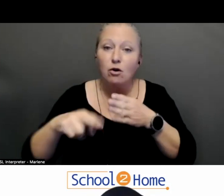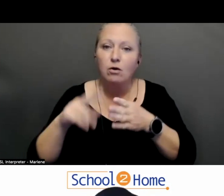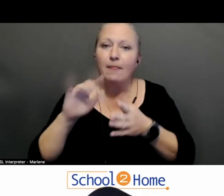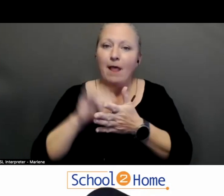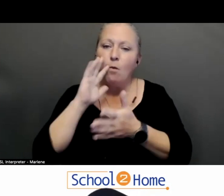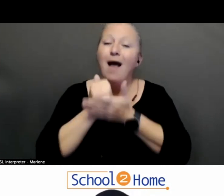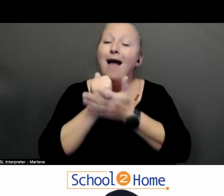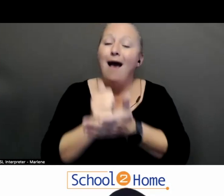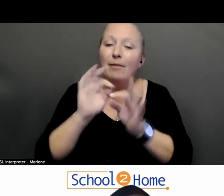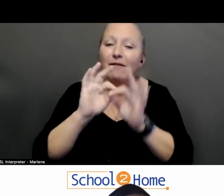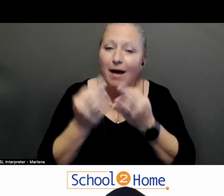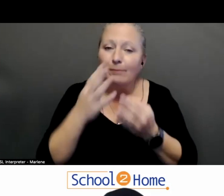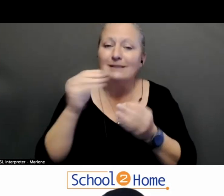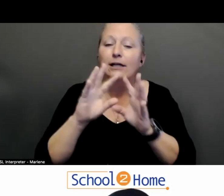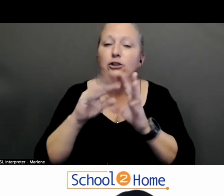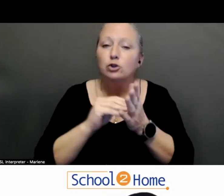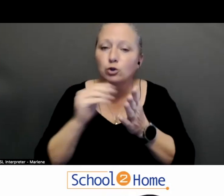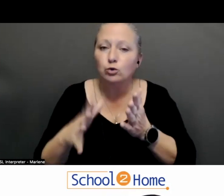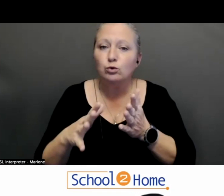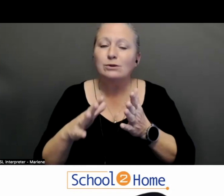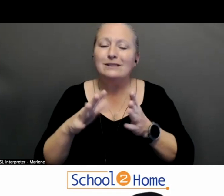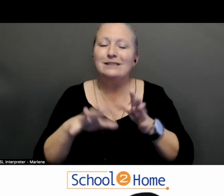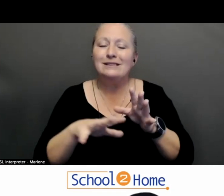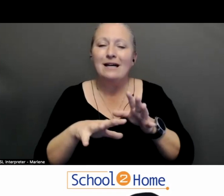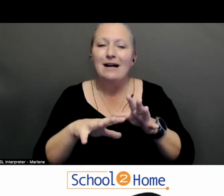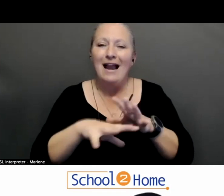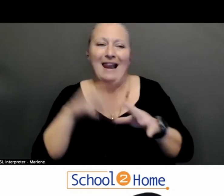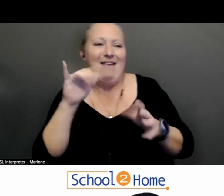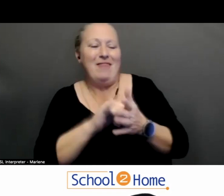families and our students kind of move out of the circumstances that are challenging them now, so